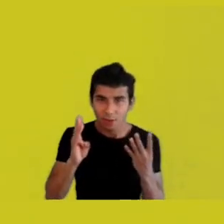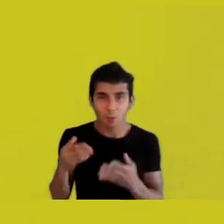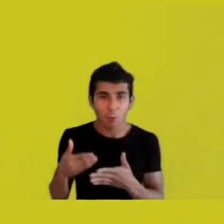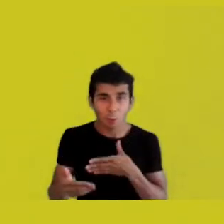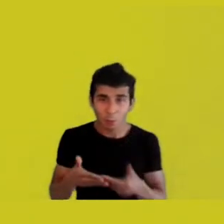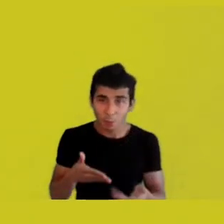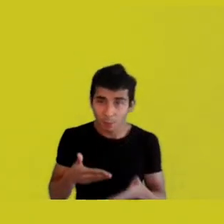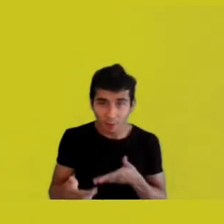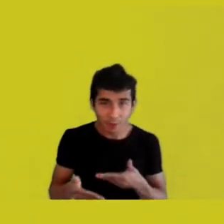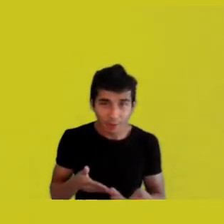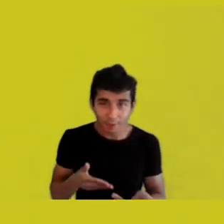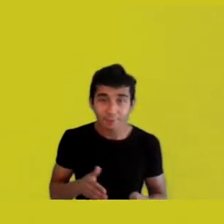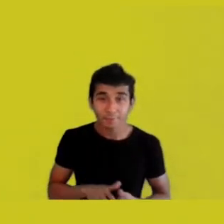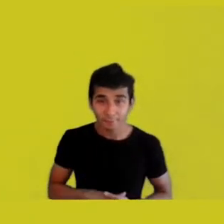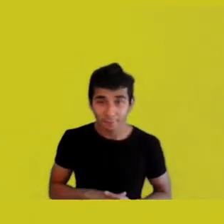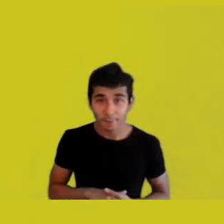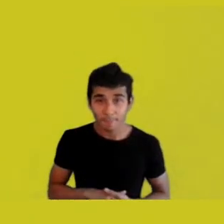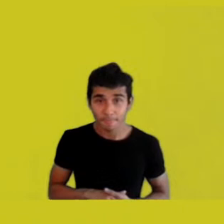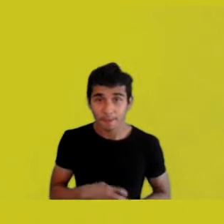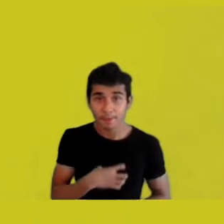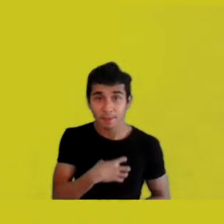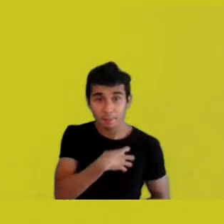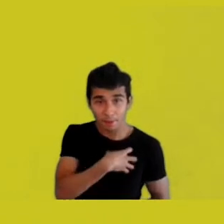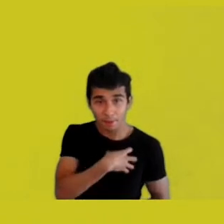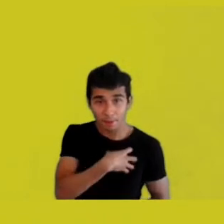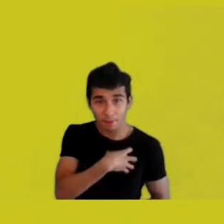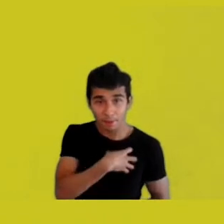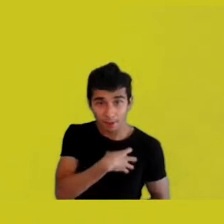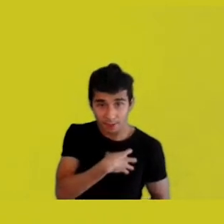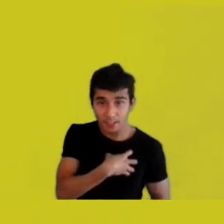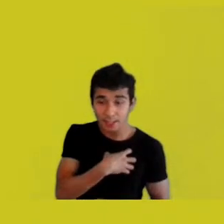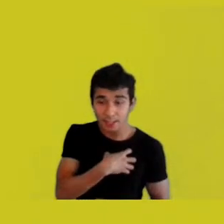that isn’t where I came from. I came from another place.